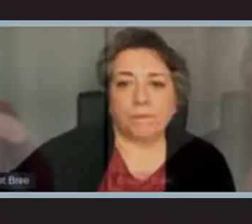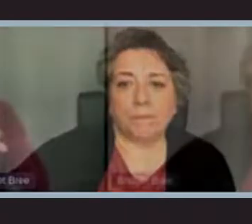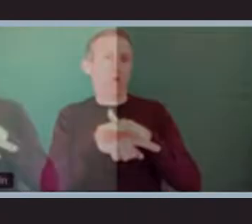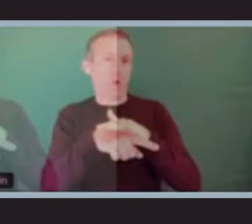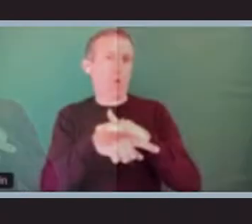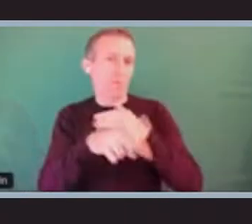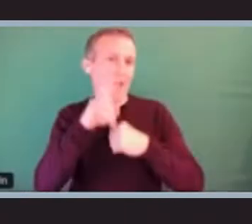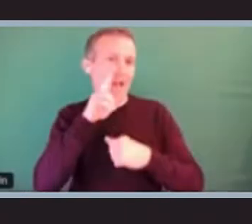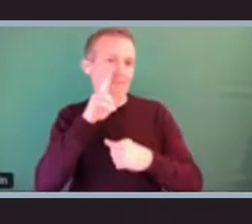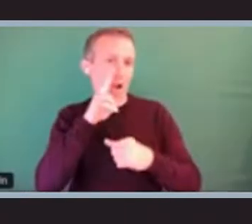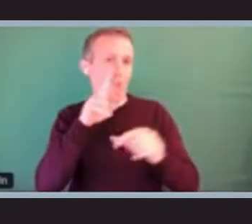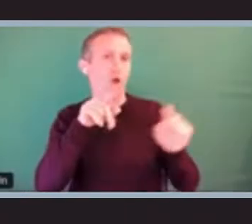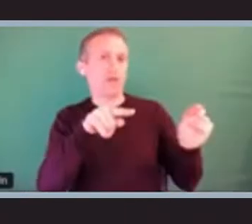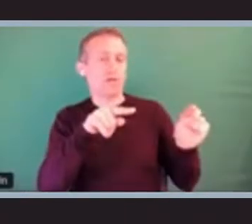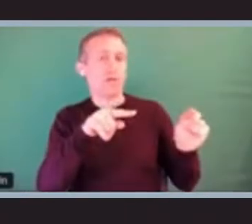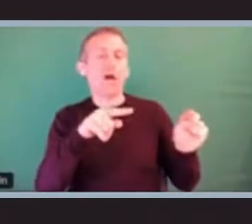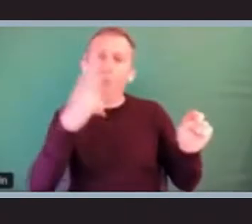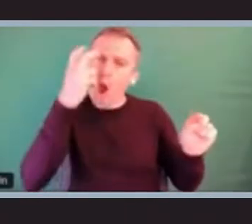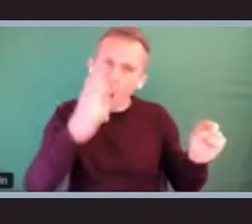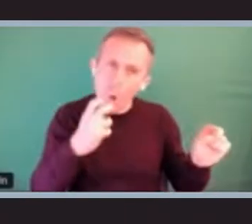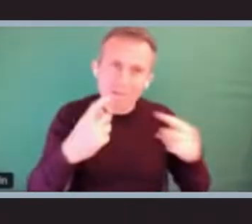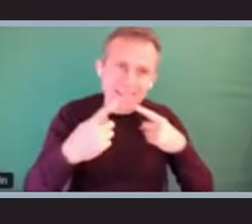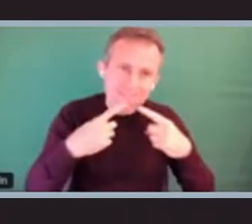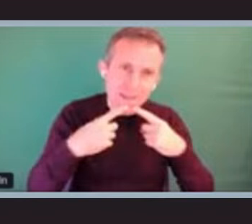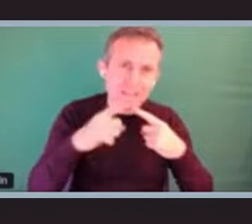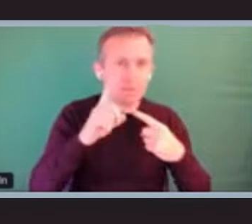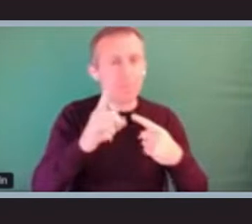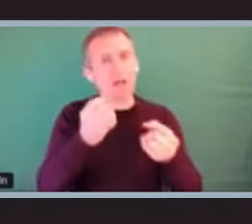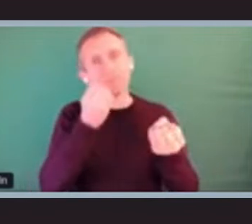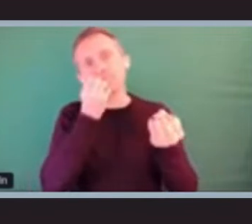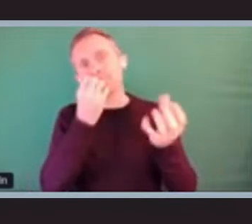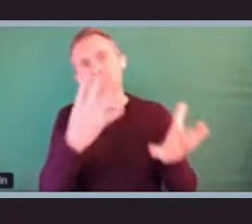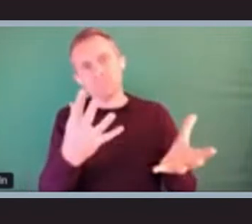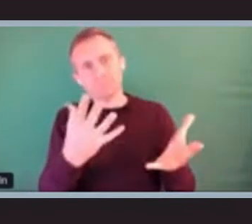It's quite old now, but they get through a lot of different image types.